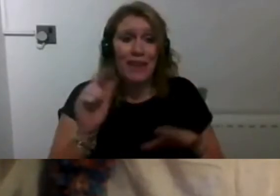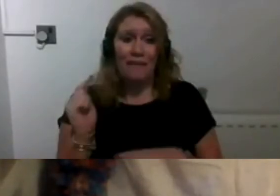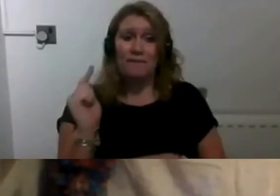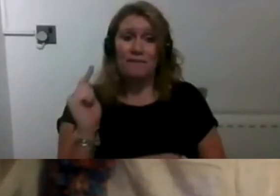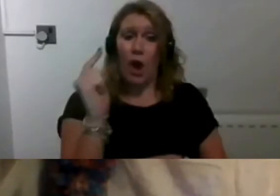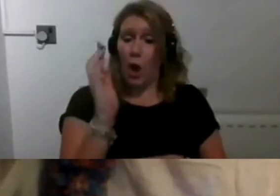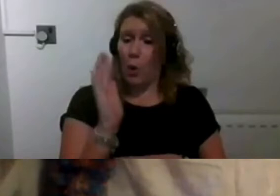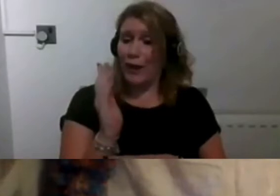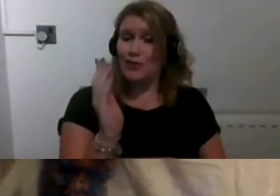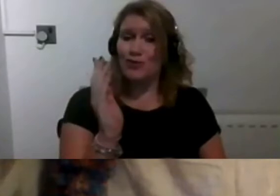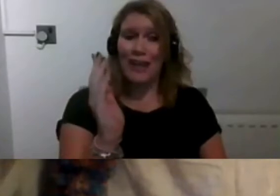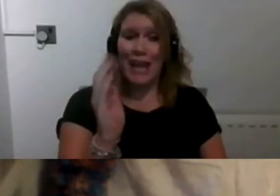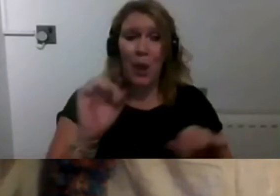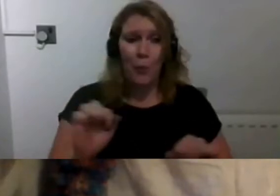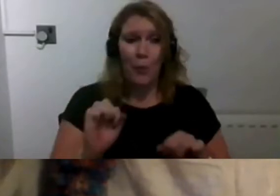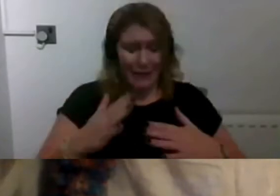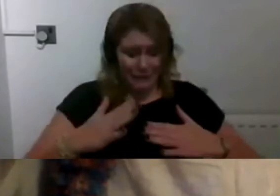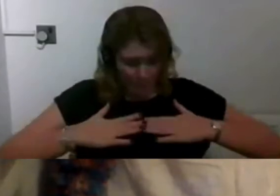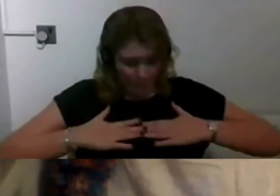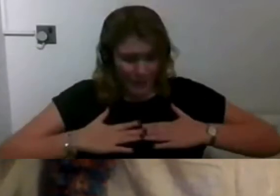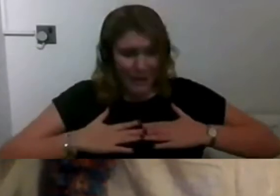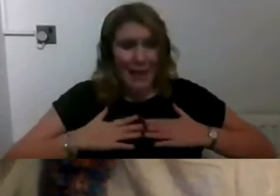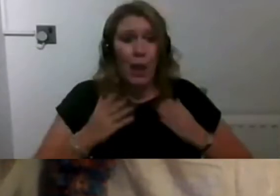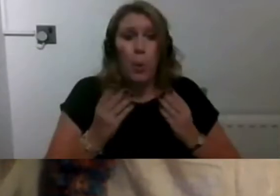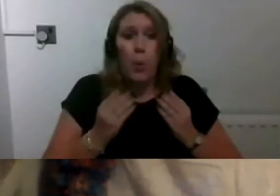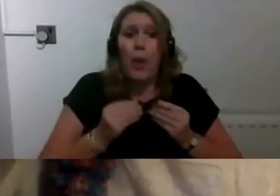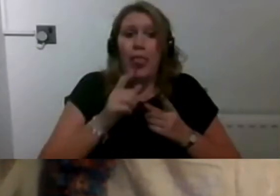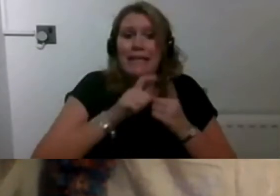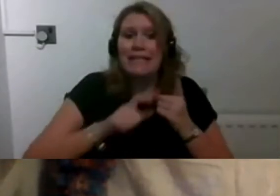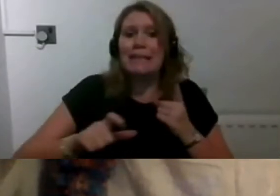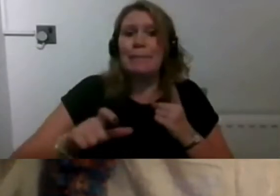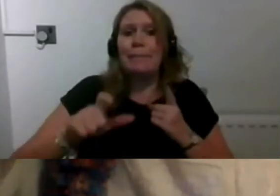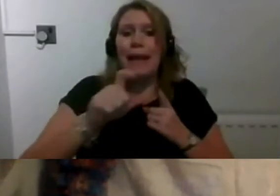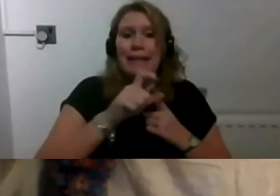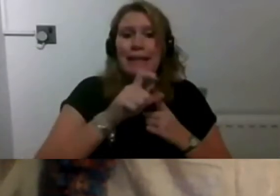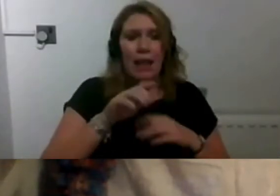Oh no, the invisible status is a hiatus.